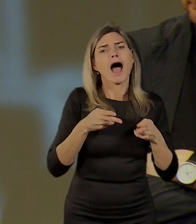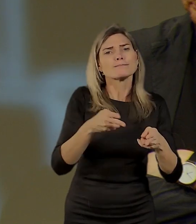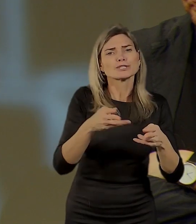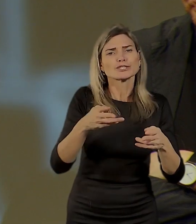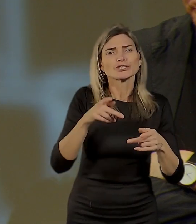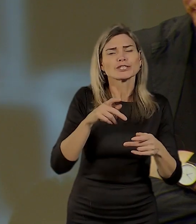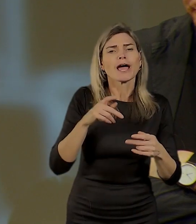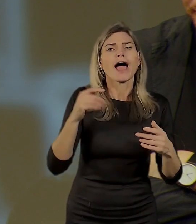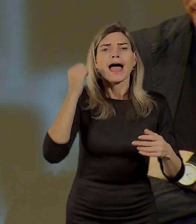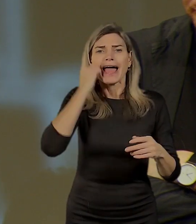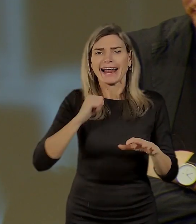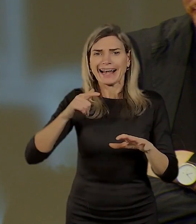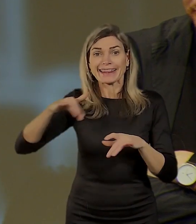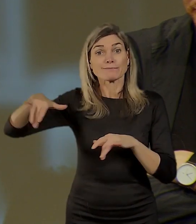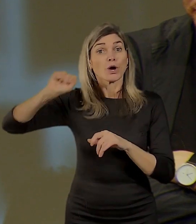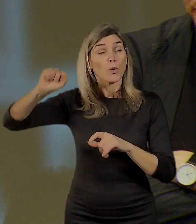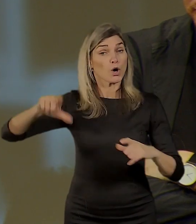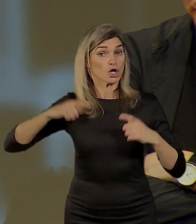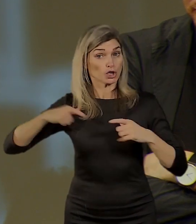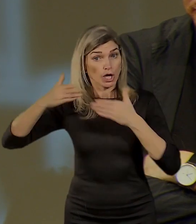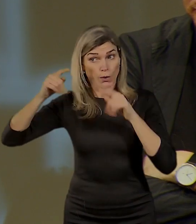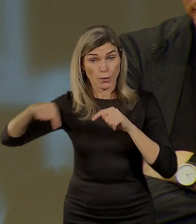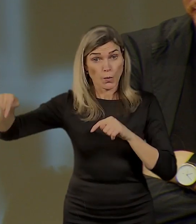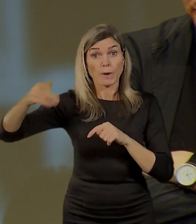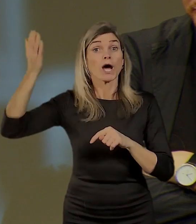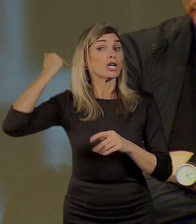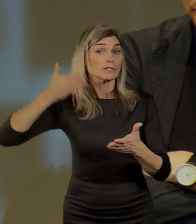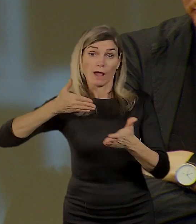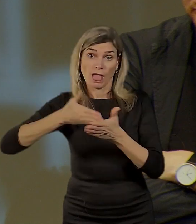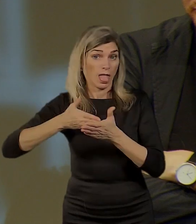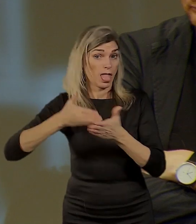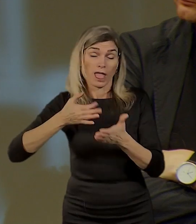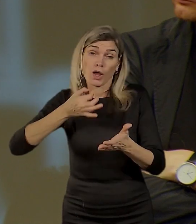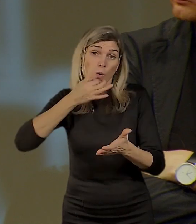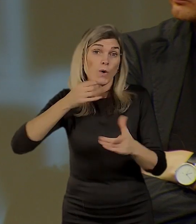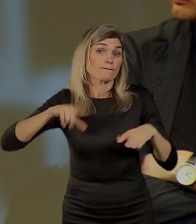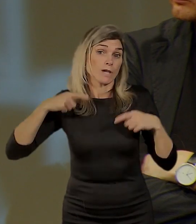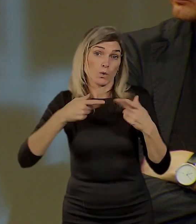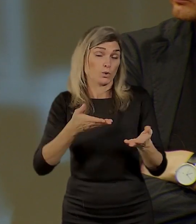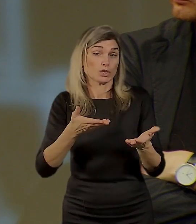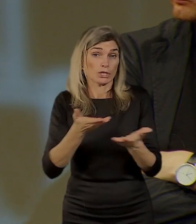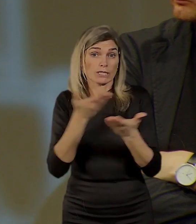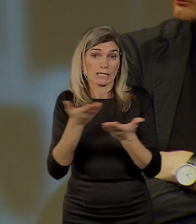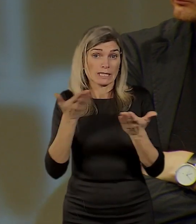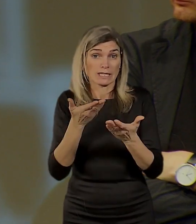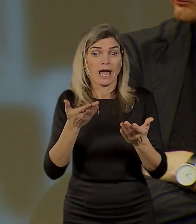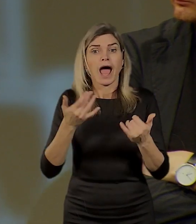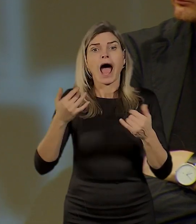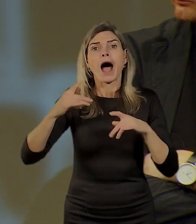but we didn't want to put any new elements in there, so that it wouldn't be oversized. Actually, we want